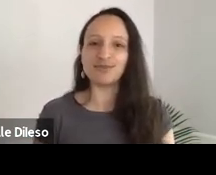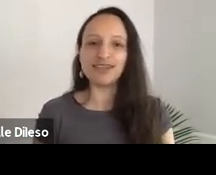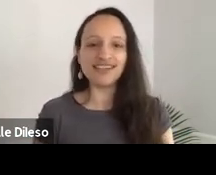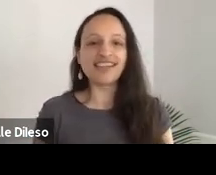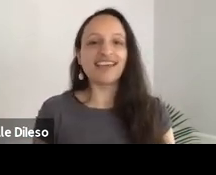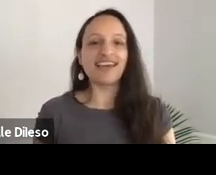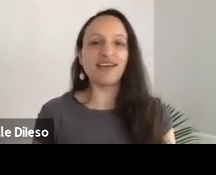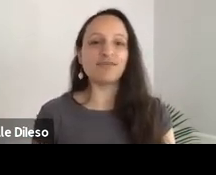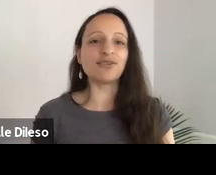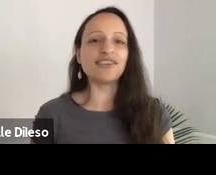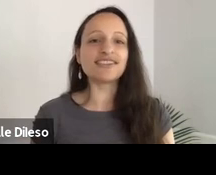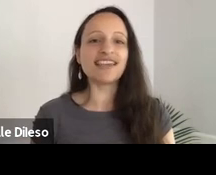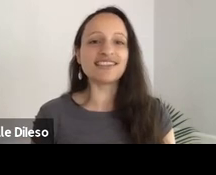expect the bones to be.